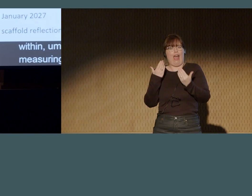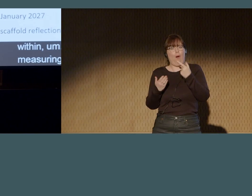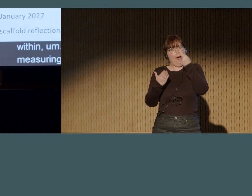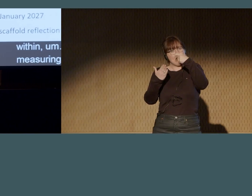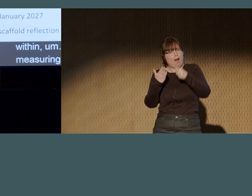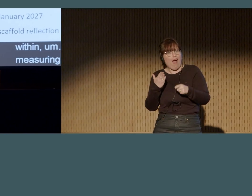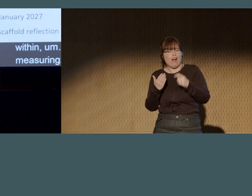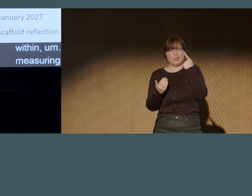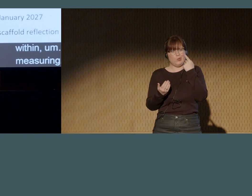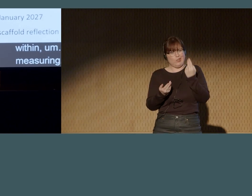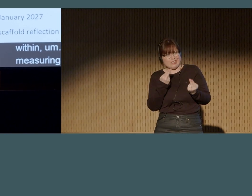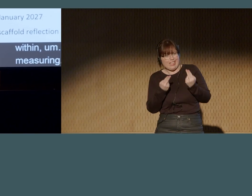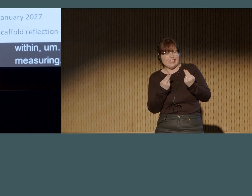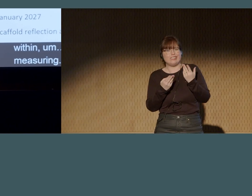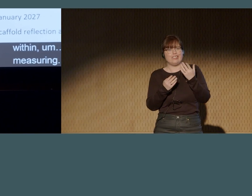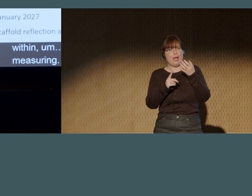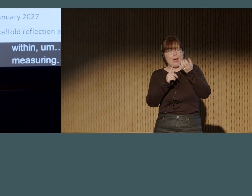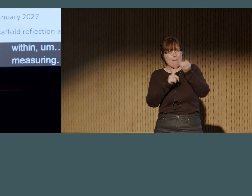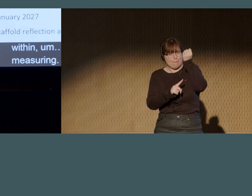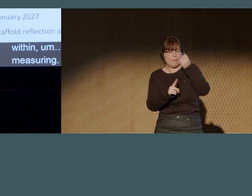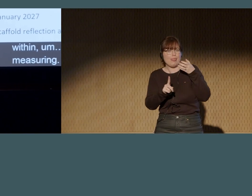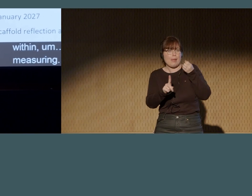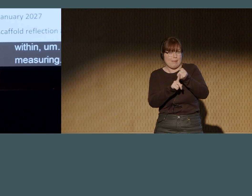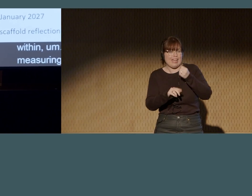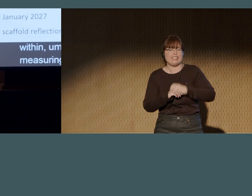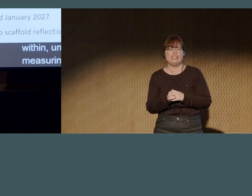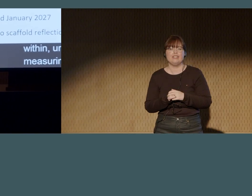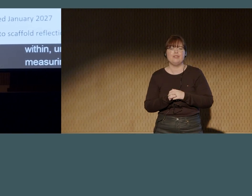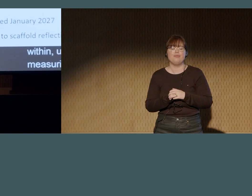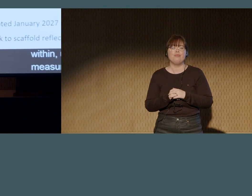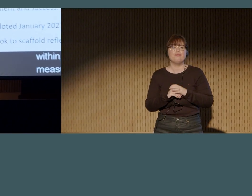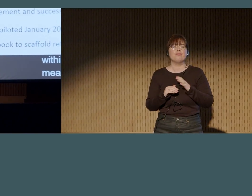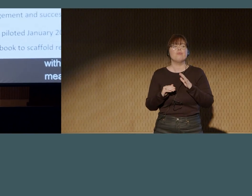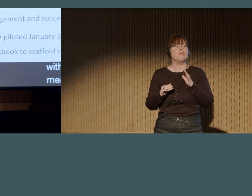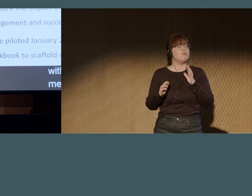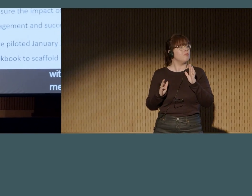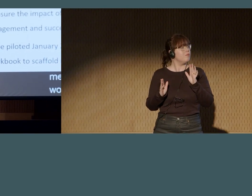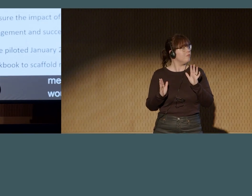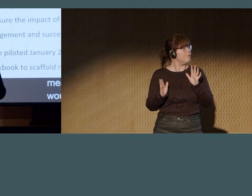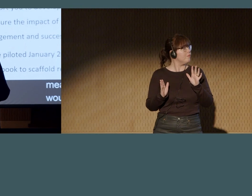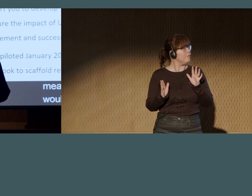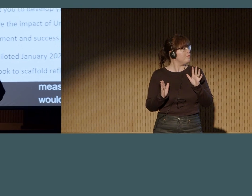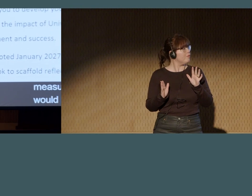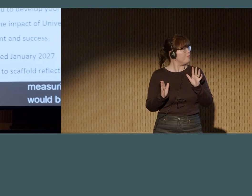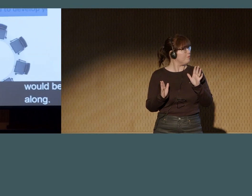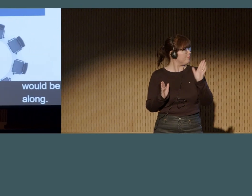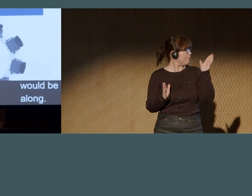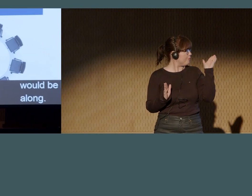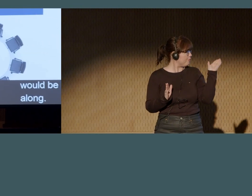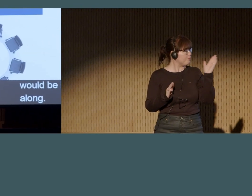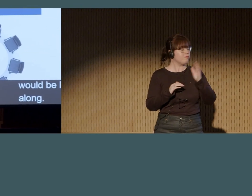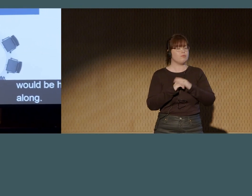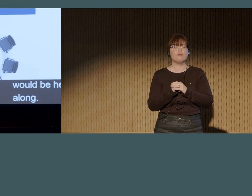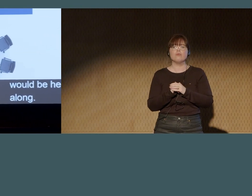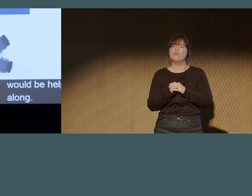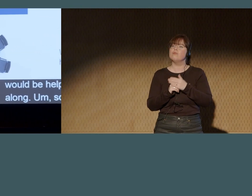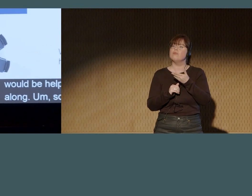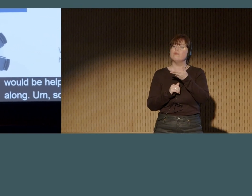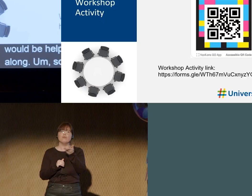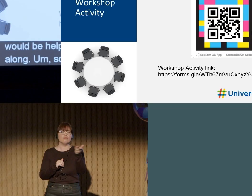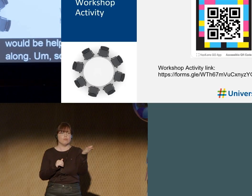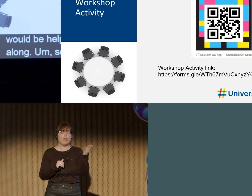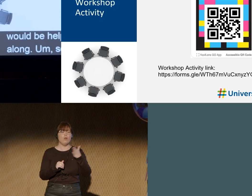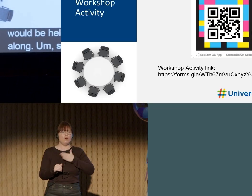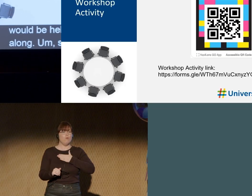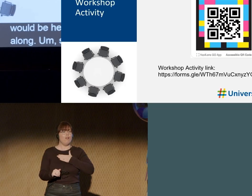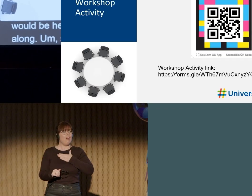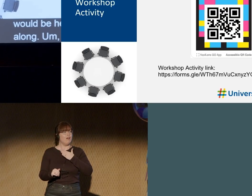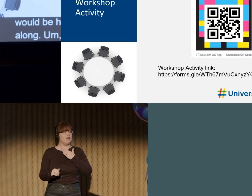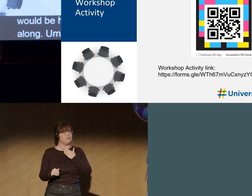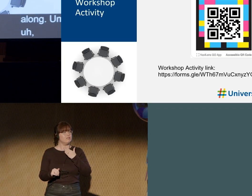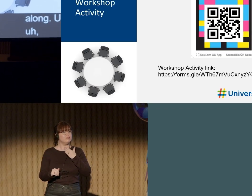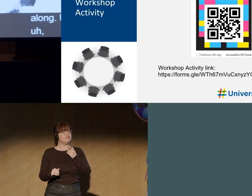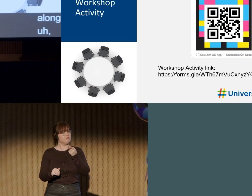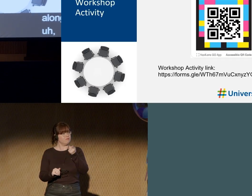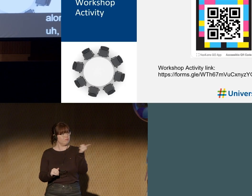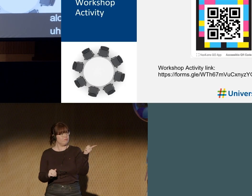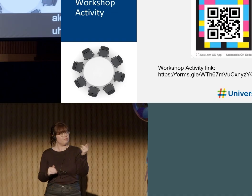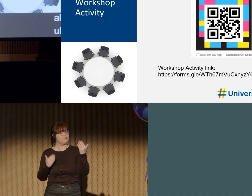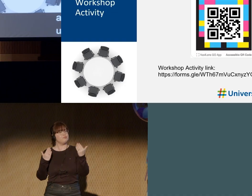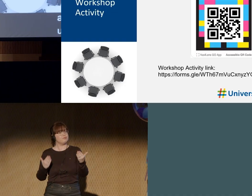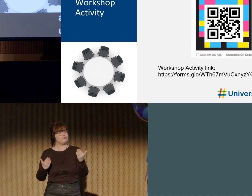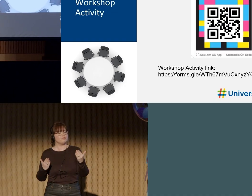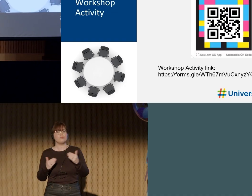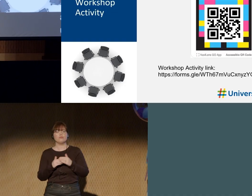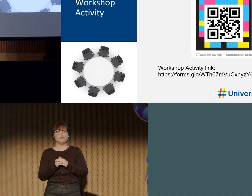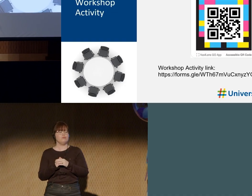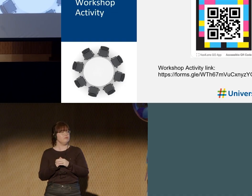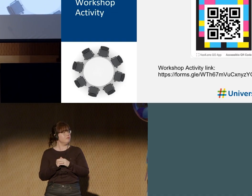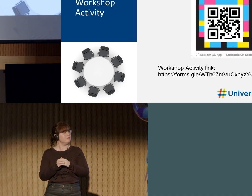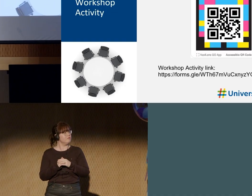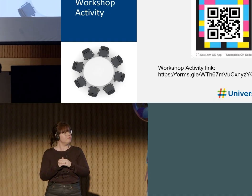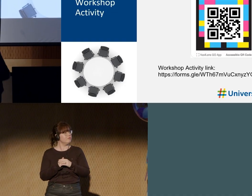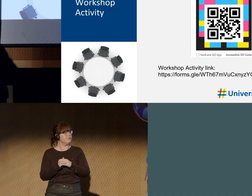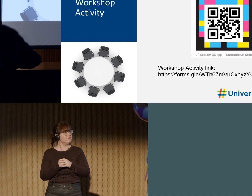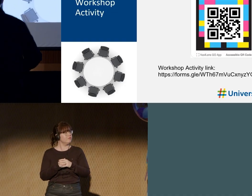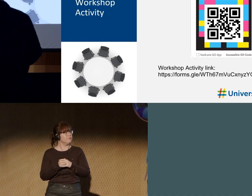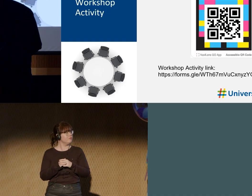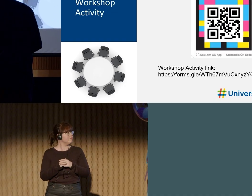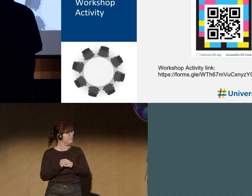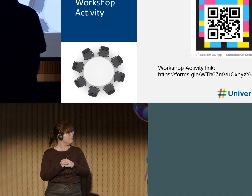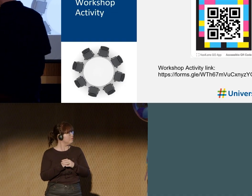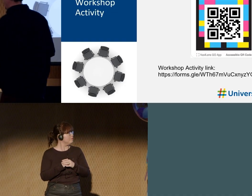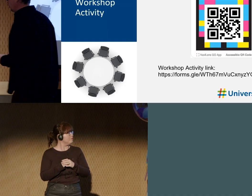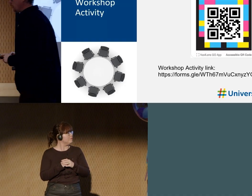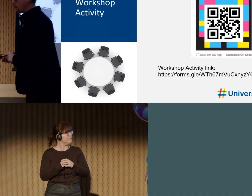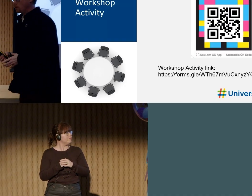impact already. So what we would like to get you to do—yeah, sorry, thanks, Erica—okay,